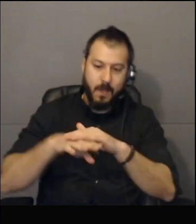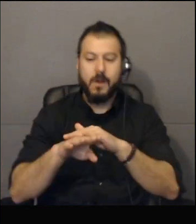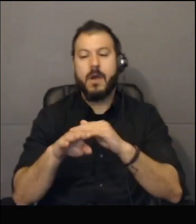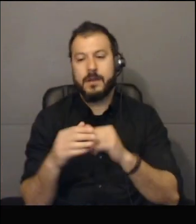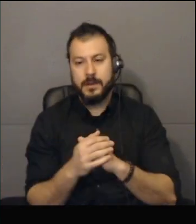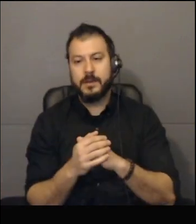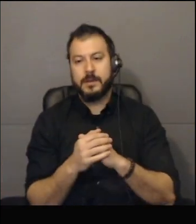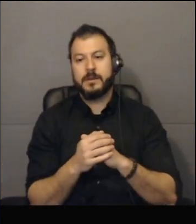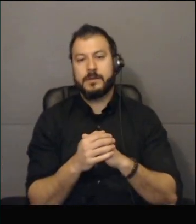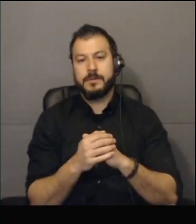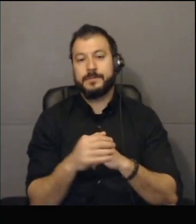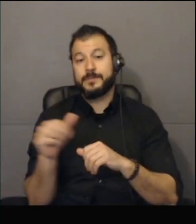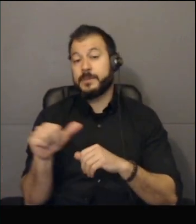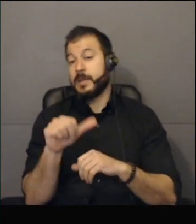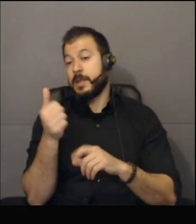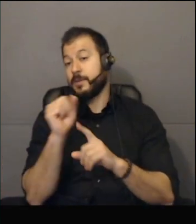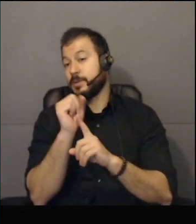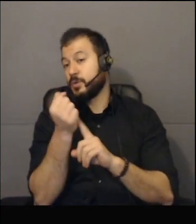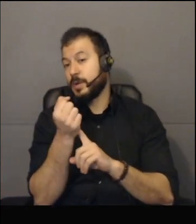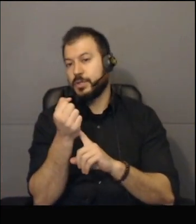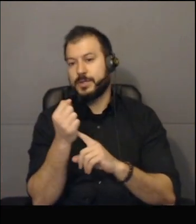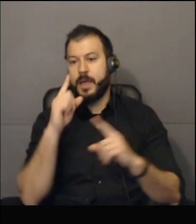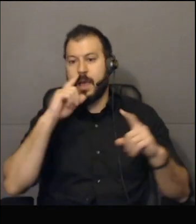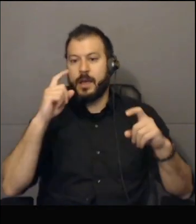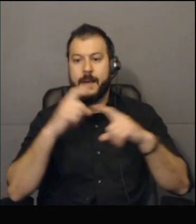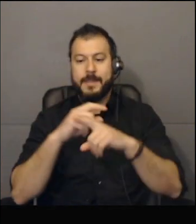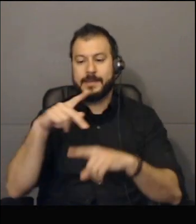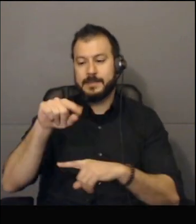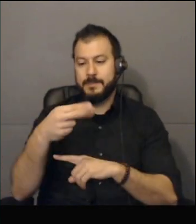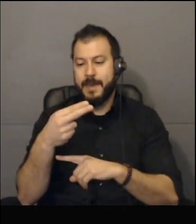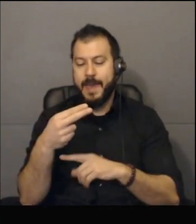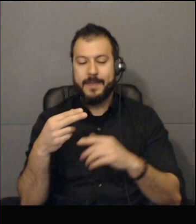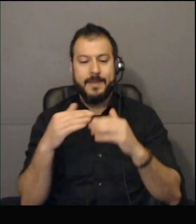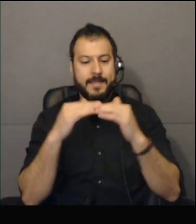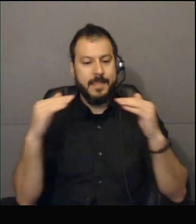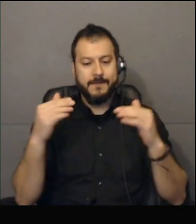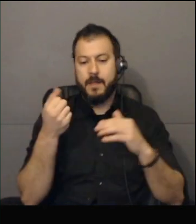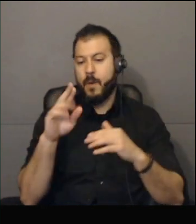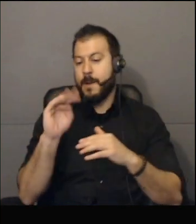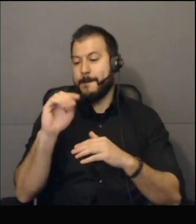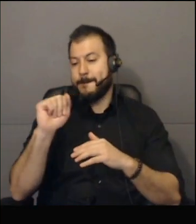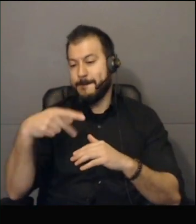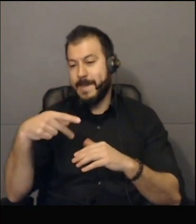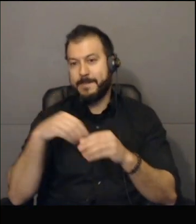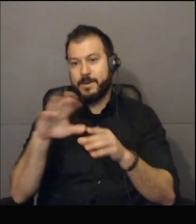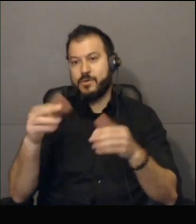Another scenario would be a complex path level or map in your game server code.